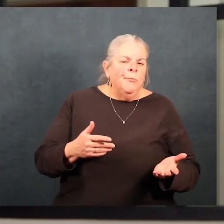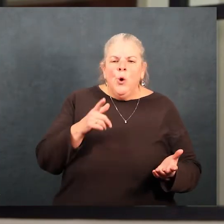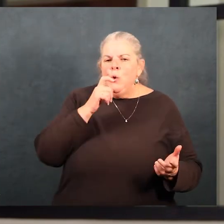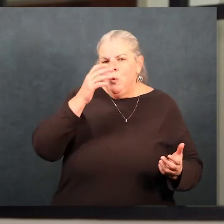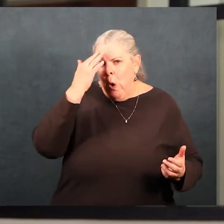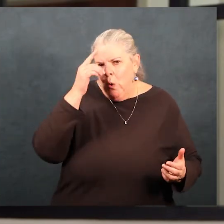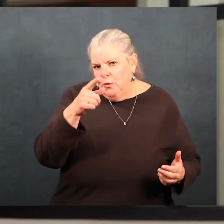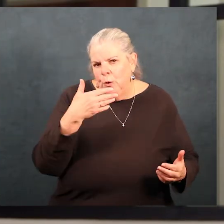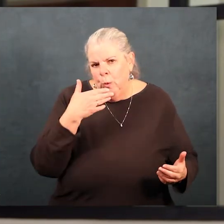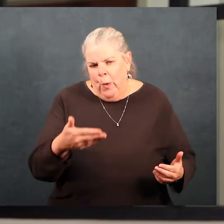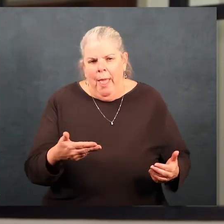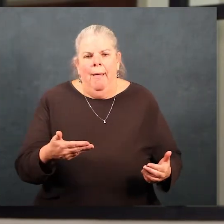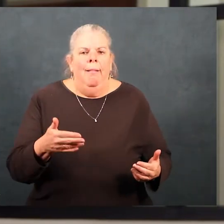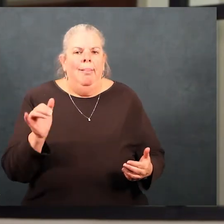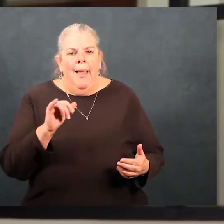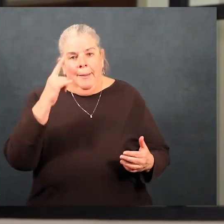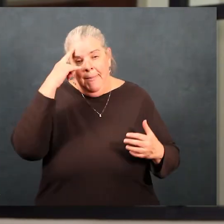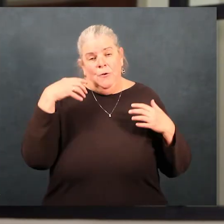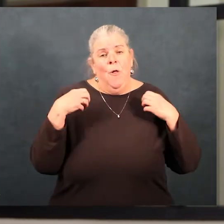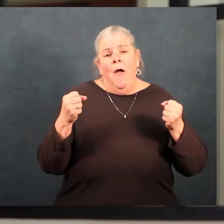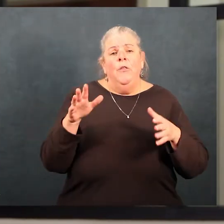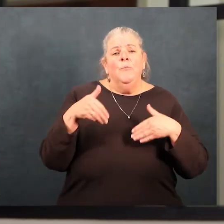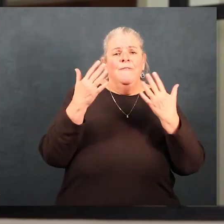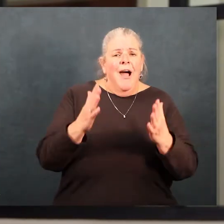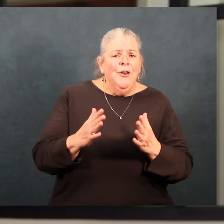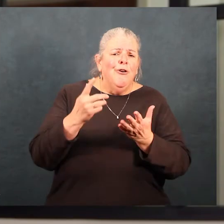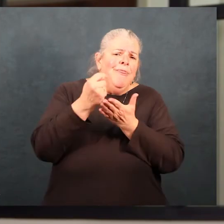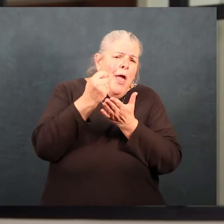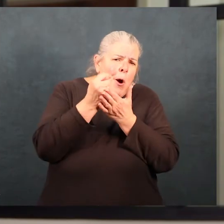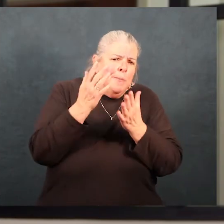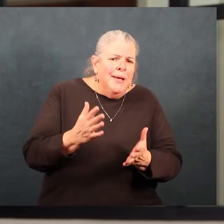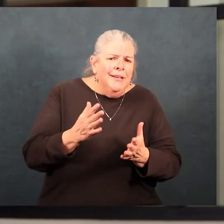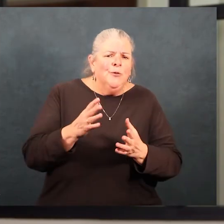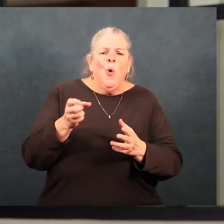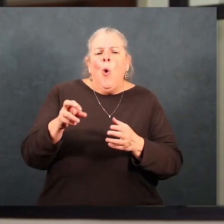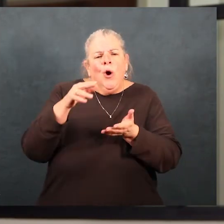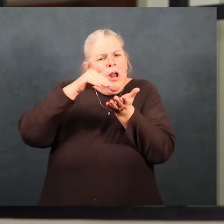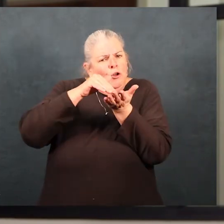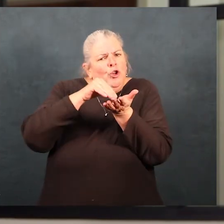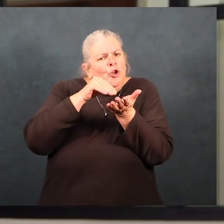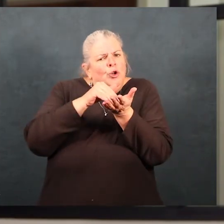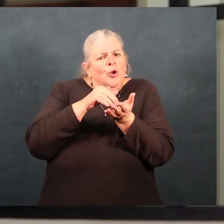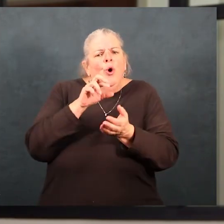like a therapist or a primary care provider or another medical provider